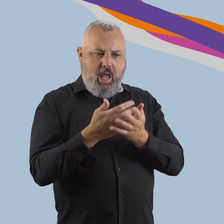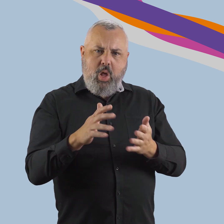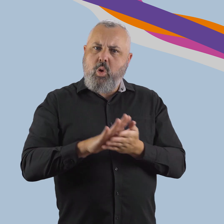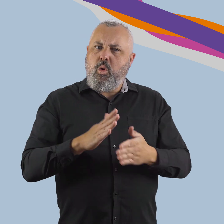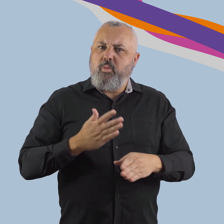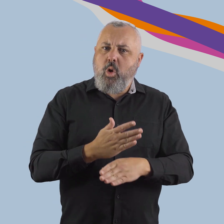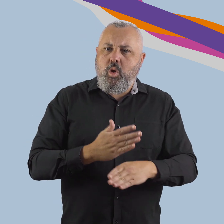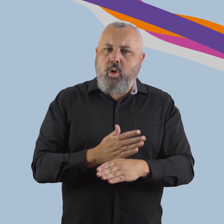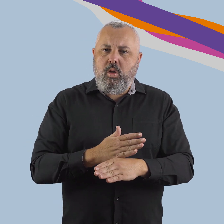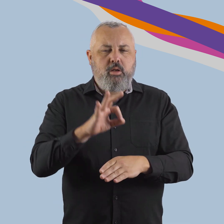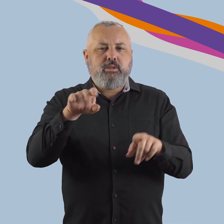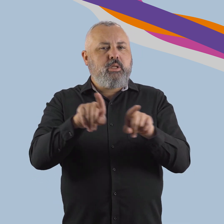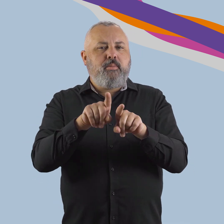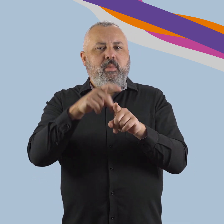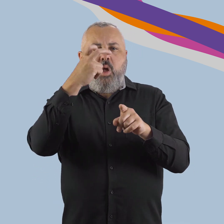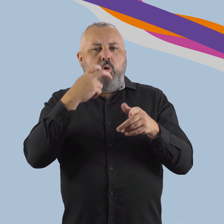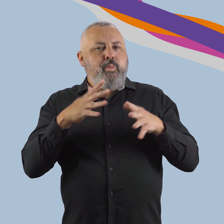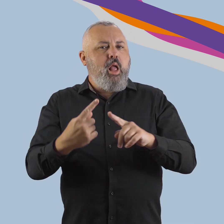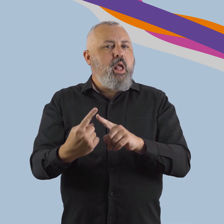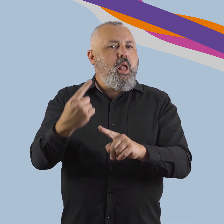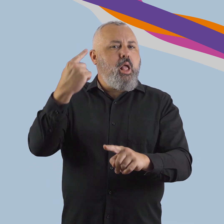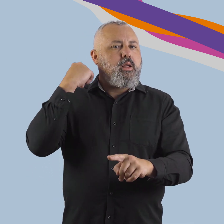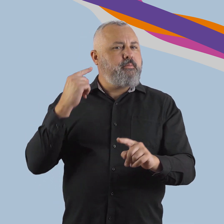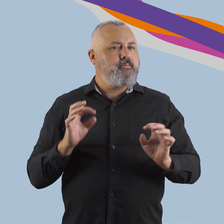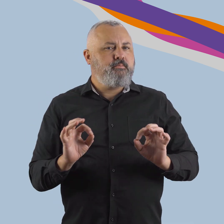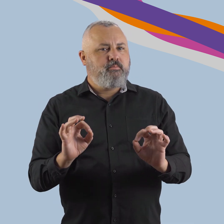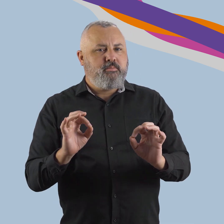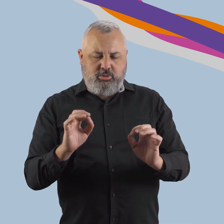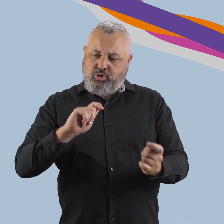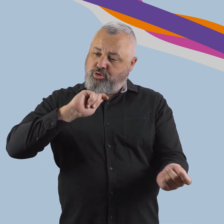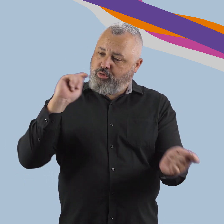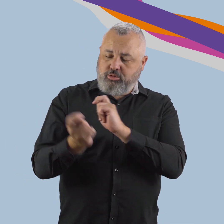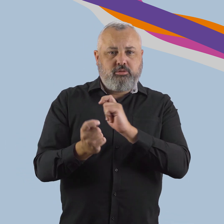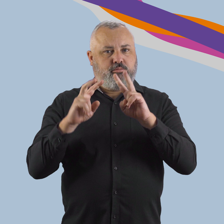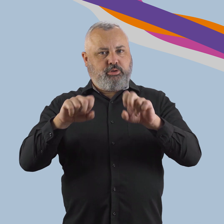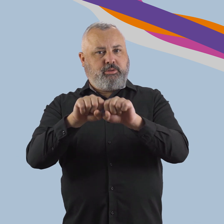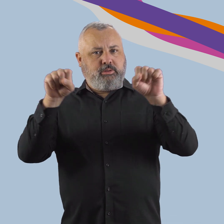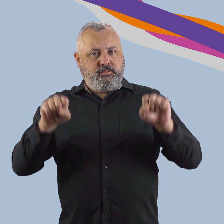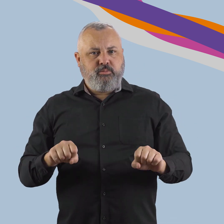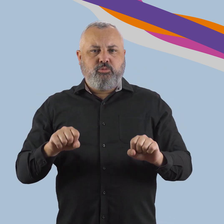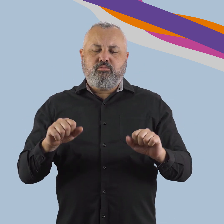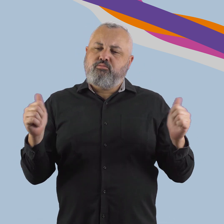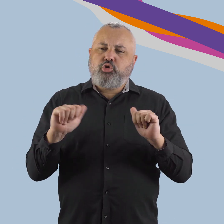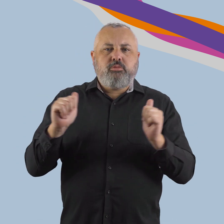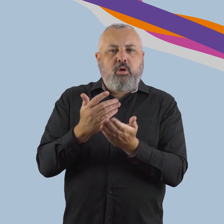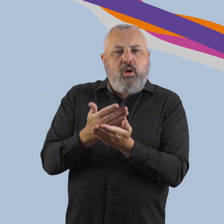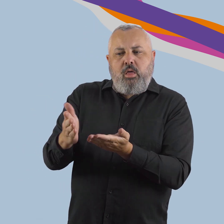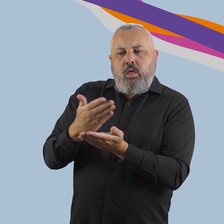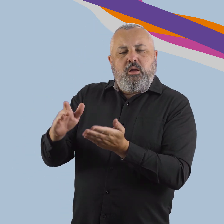The ways we work will disrupt ‘business as usual’ research structures and approaches that exclude people with